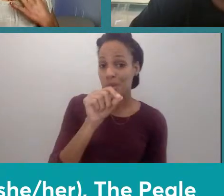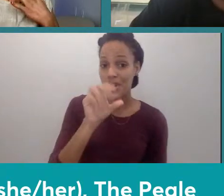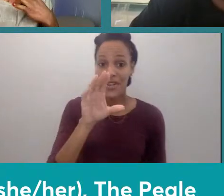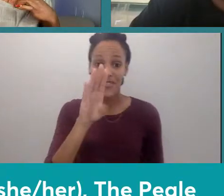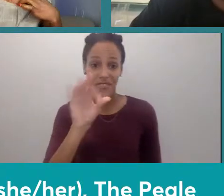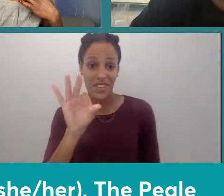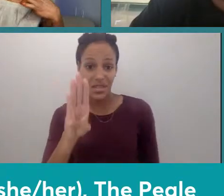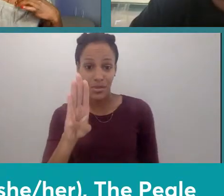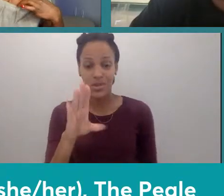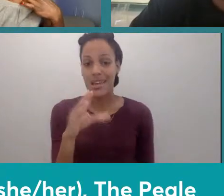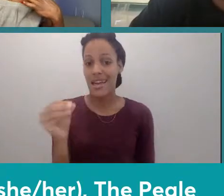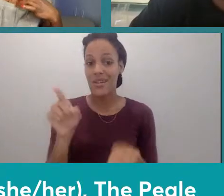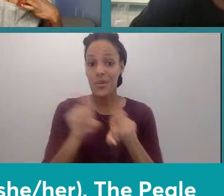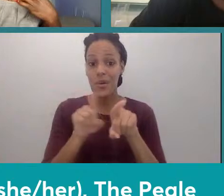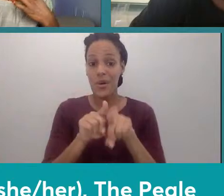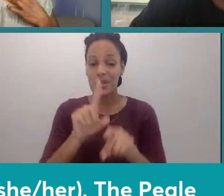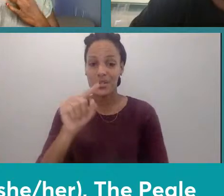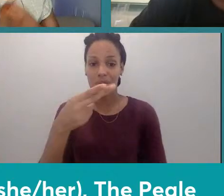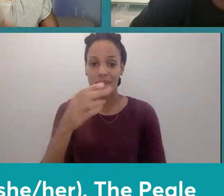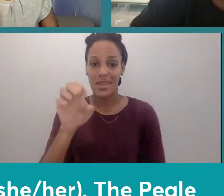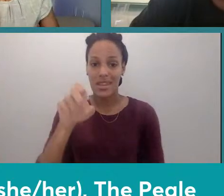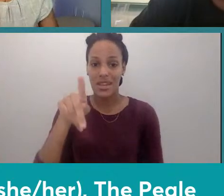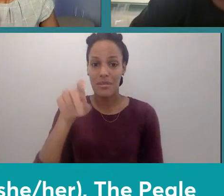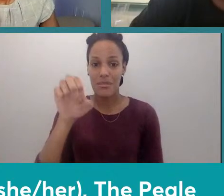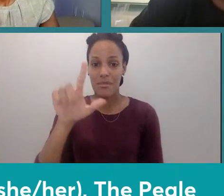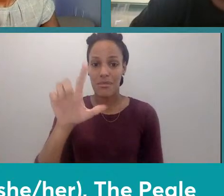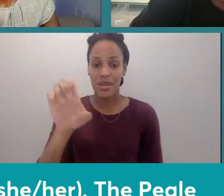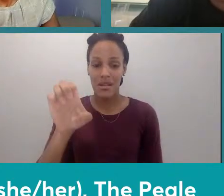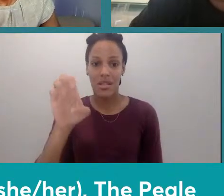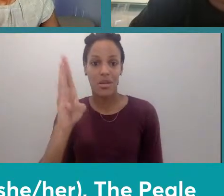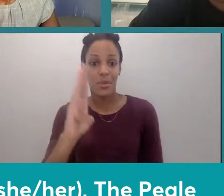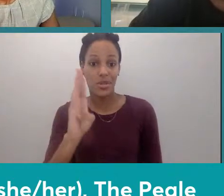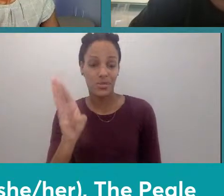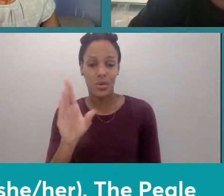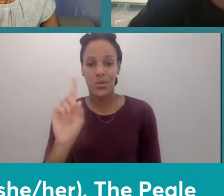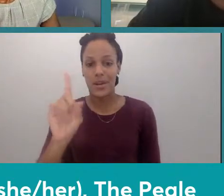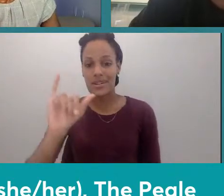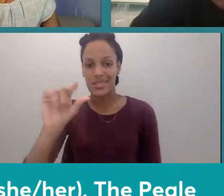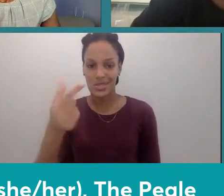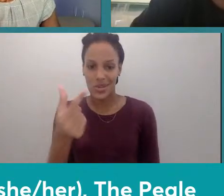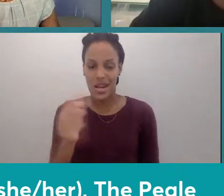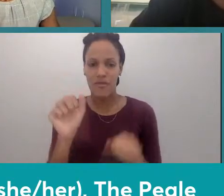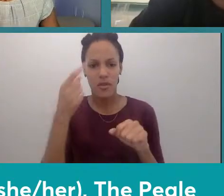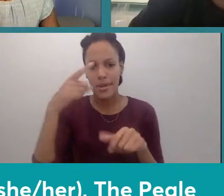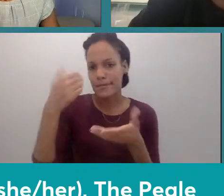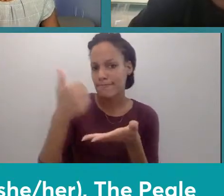on Instagram using the handles being shared in the comments box on the live viewing web